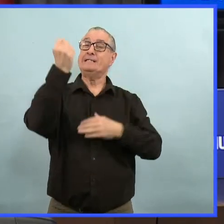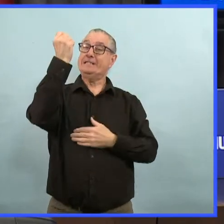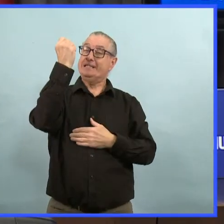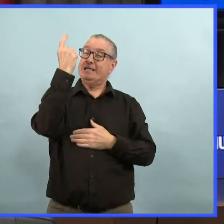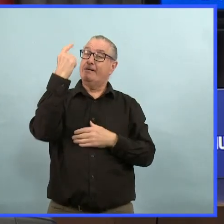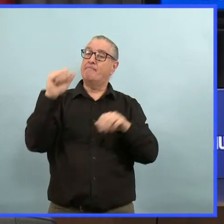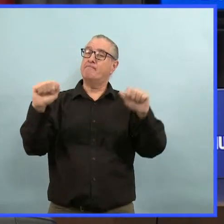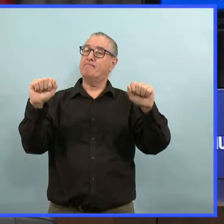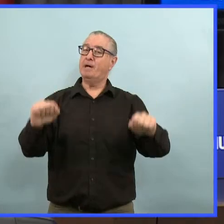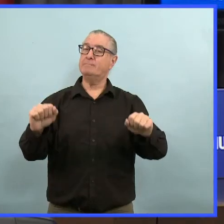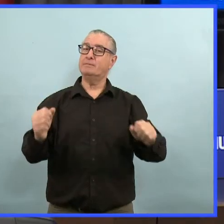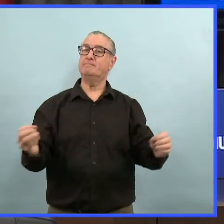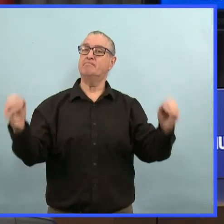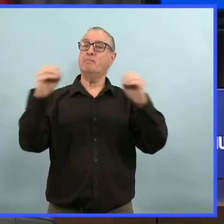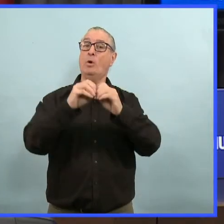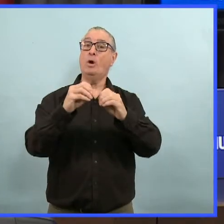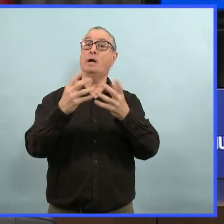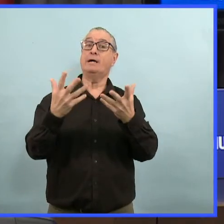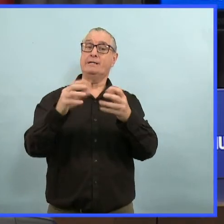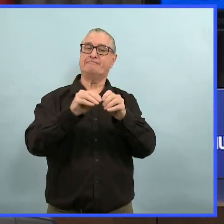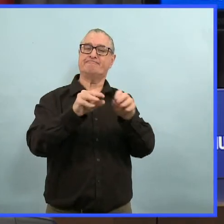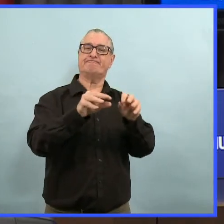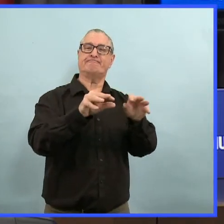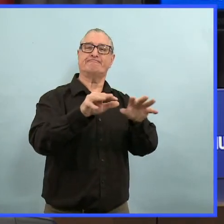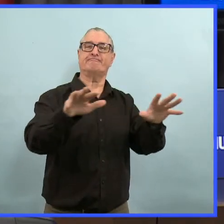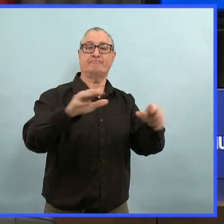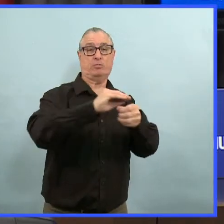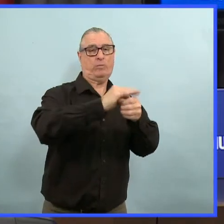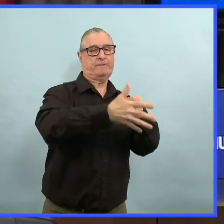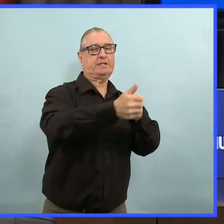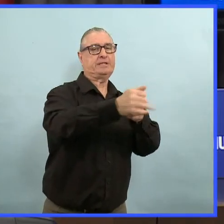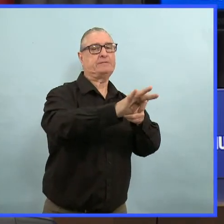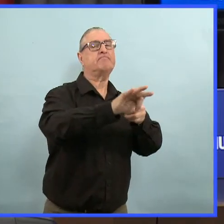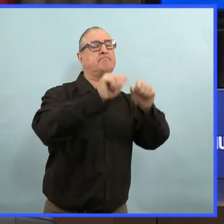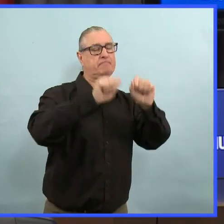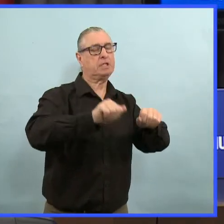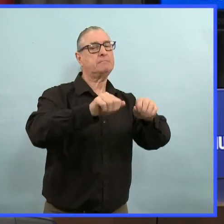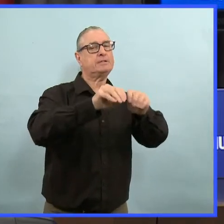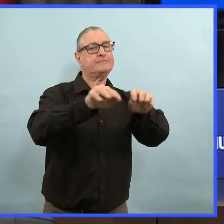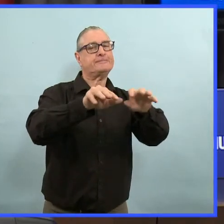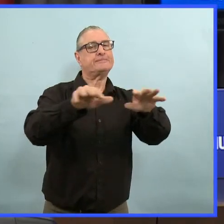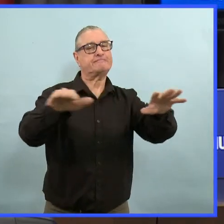for the immediate future the health system's focus will be on both maintaining capacity